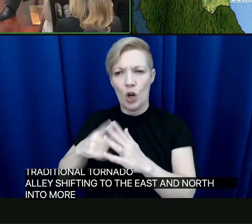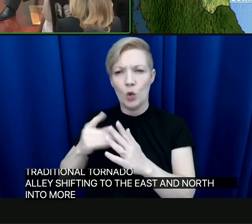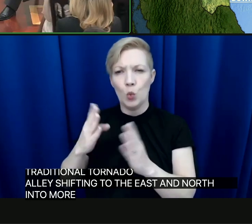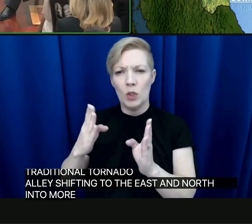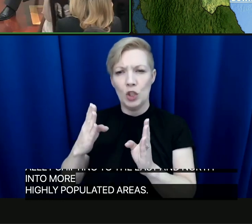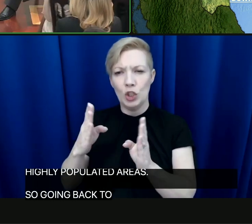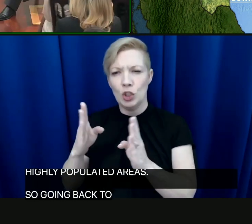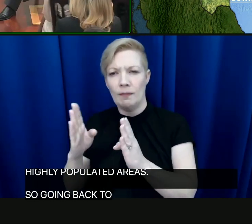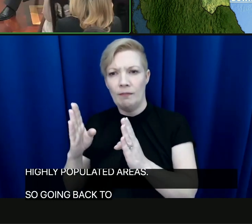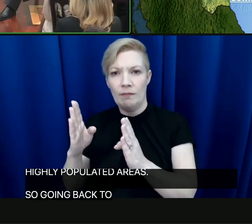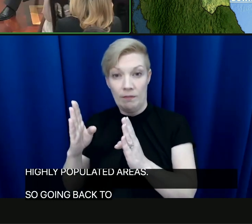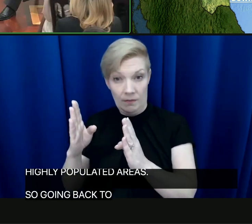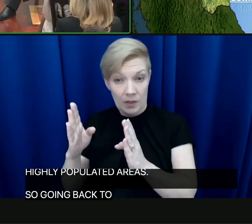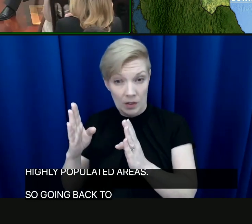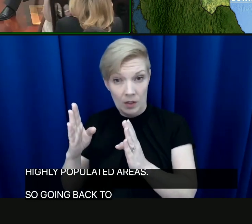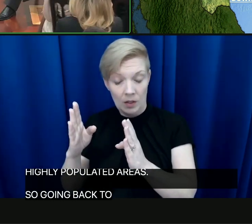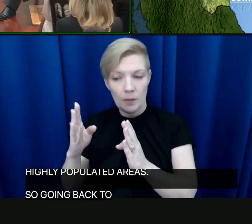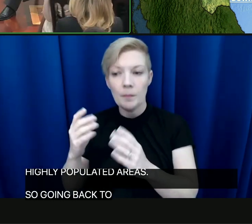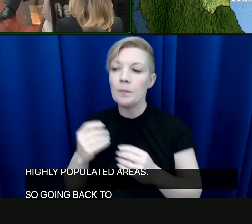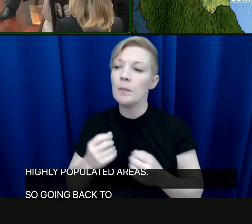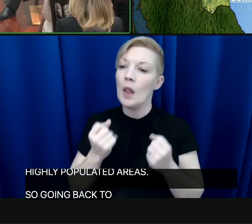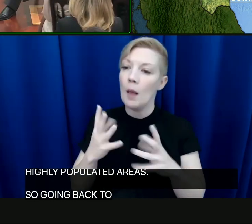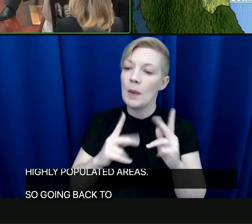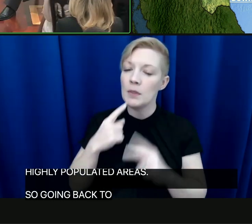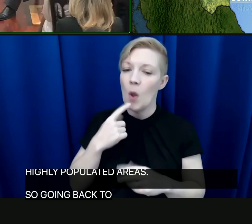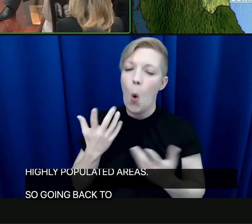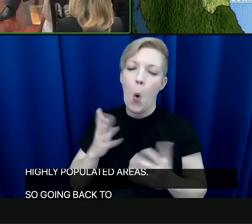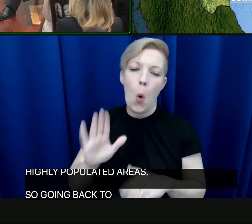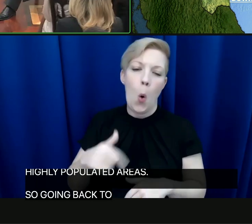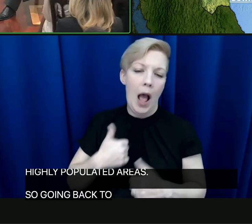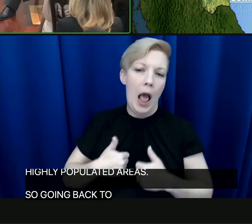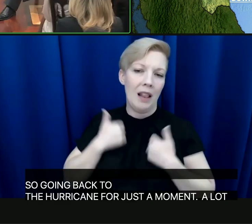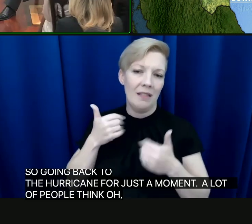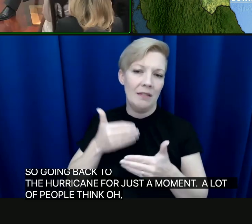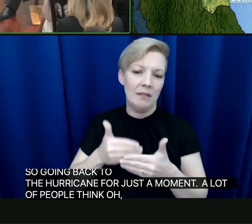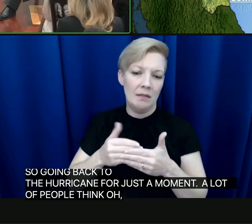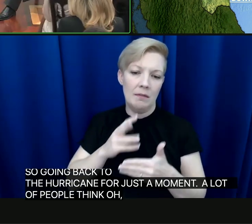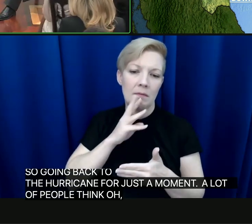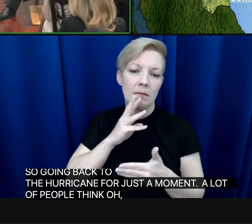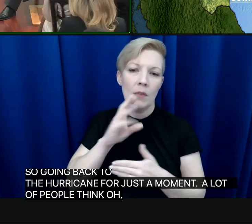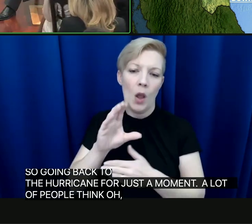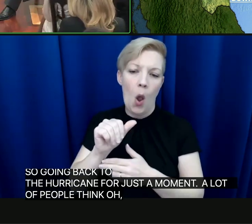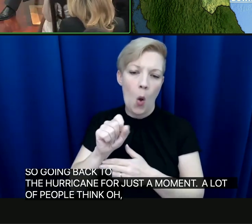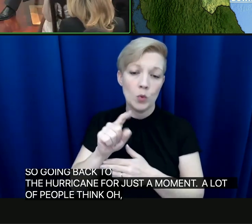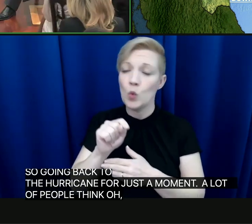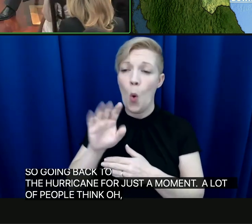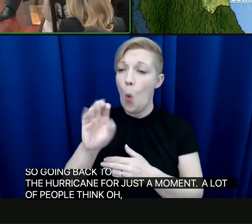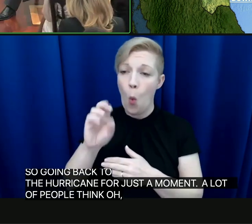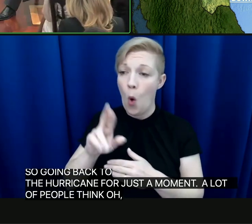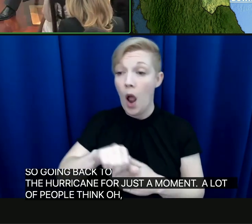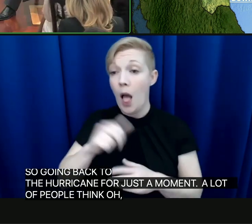a lot of people think, oh, well, I live along the coast. I don't live along the coast, so I don't really care.